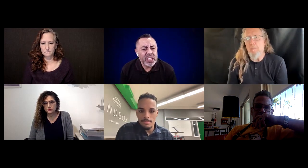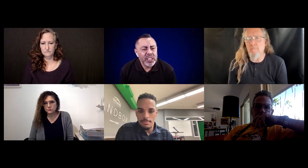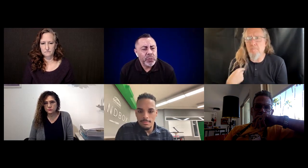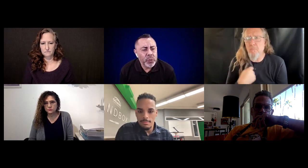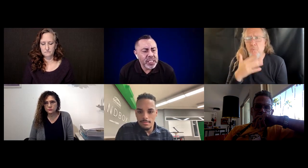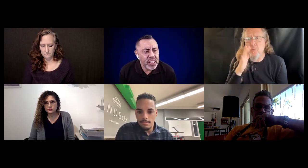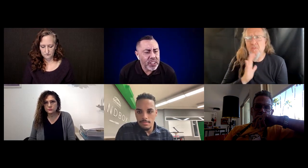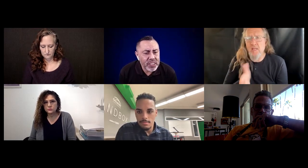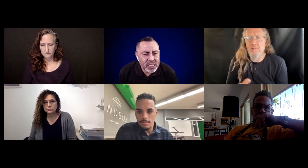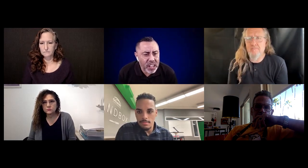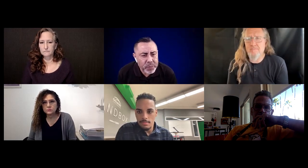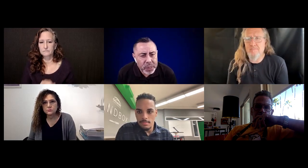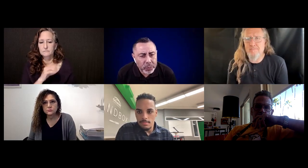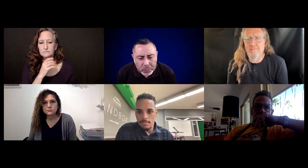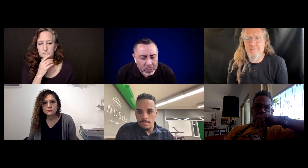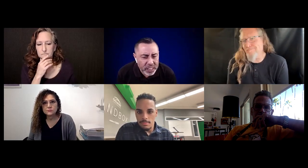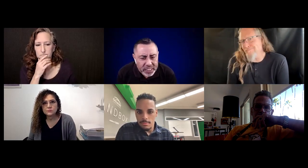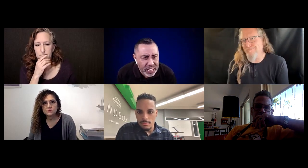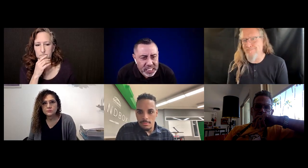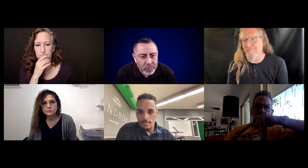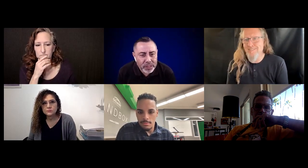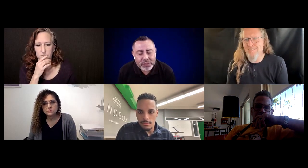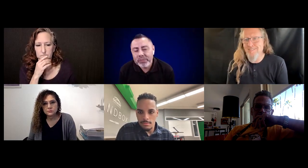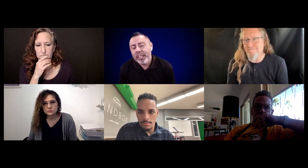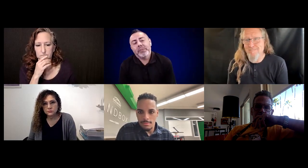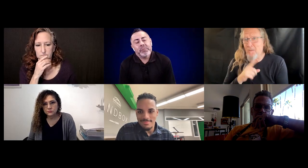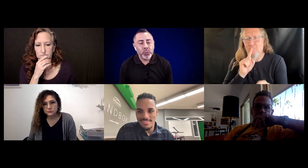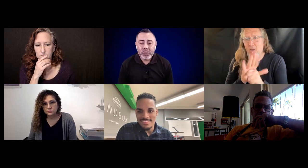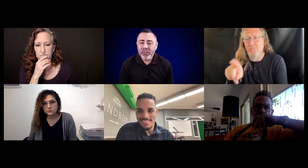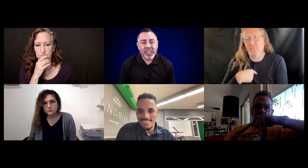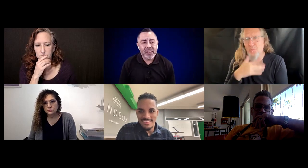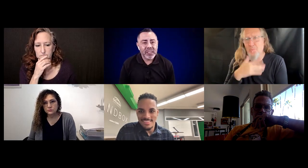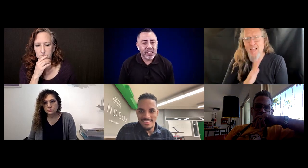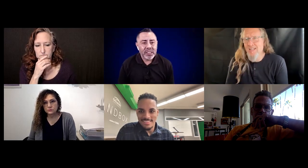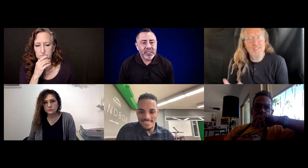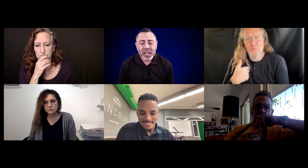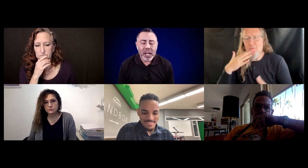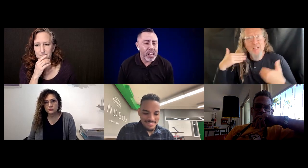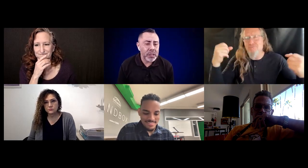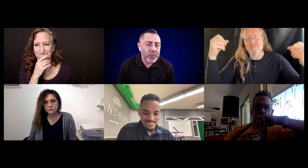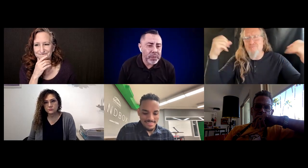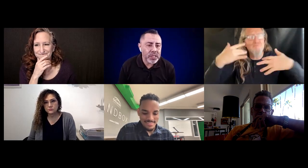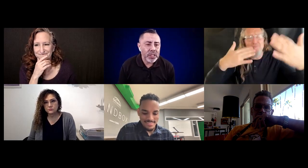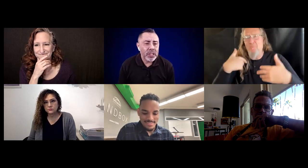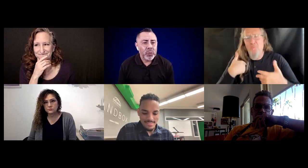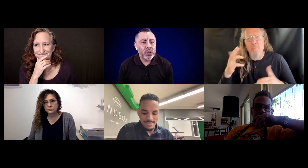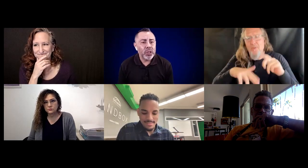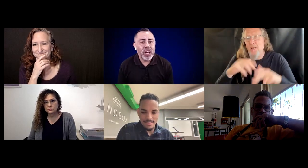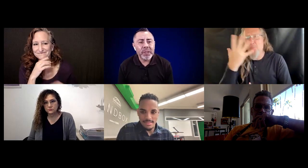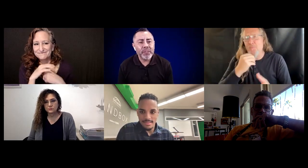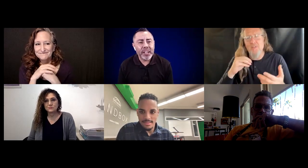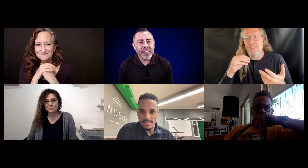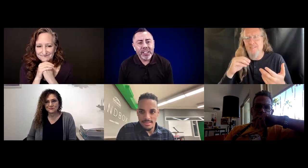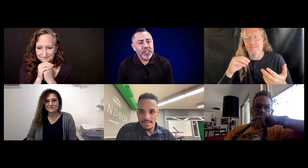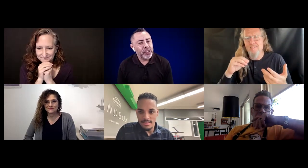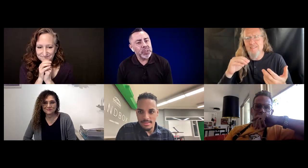Hey? We'll be fine. I can promise. Well, I'll be fine.